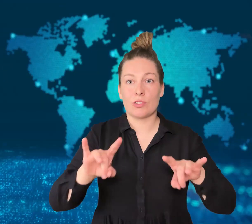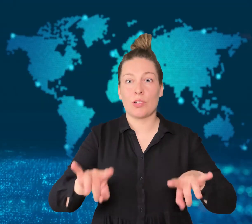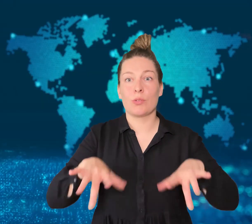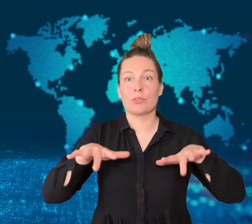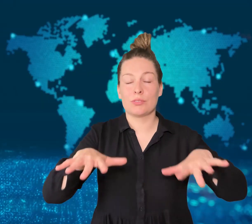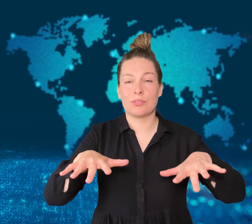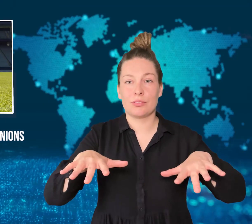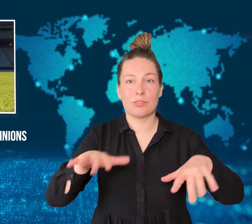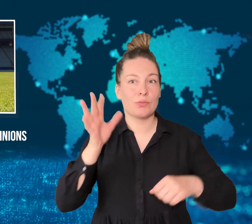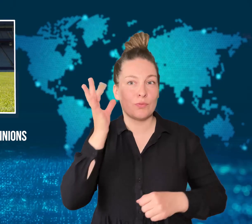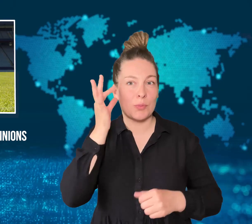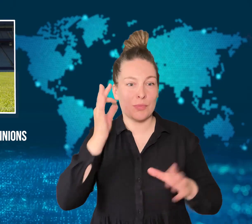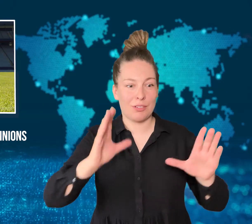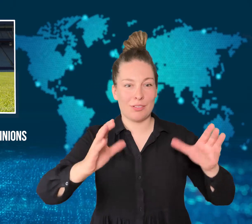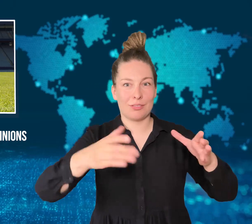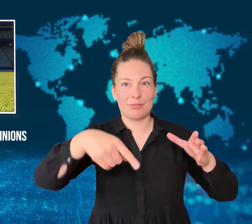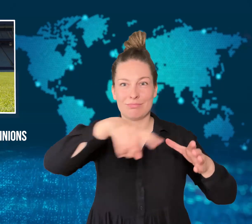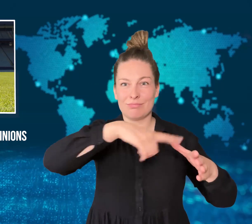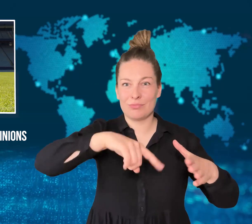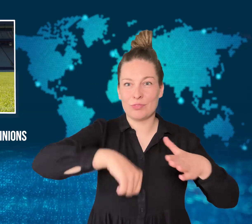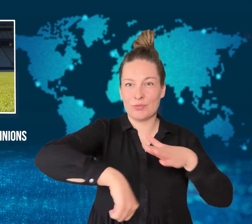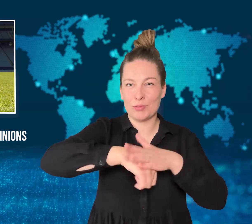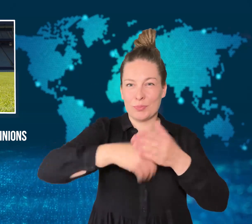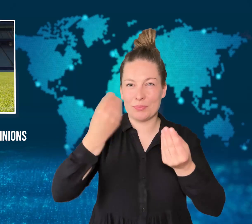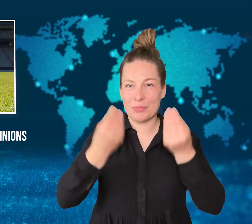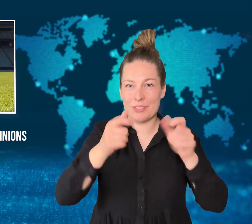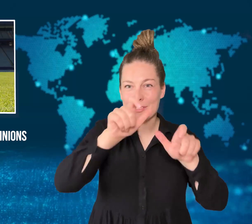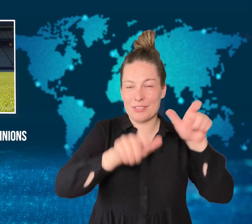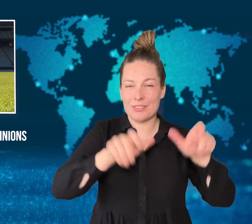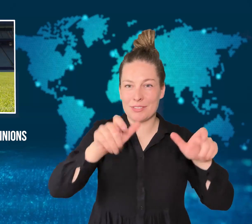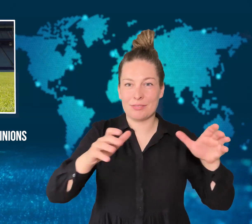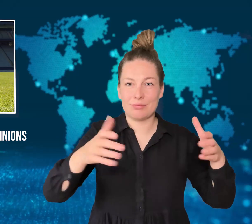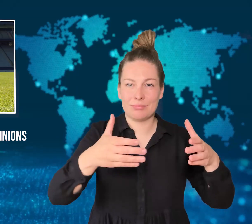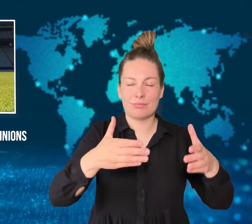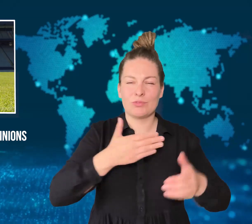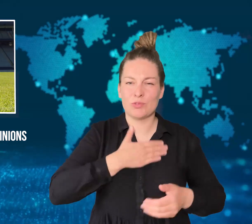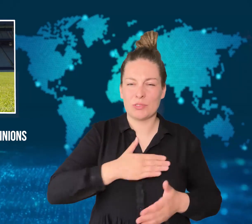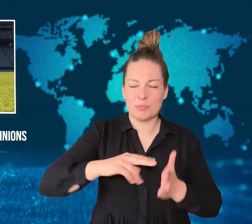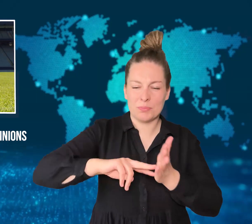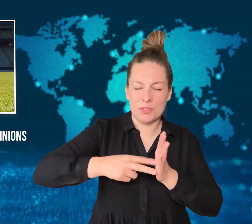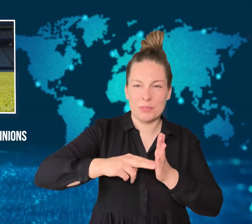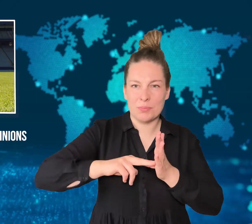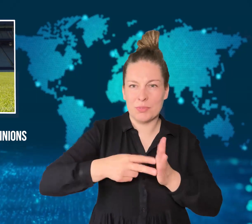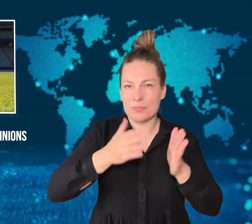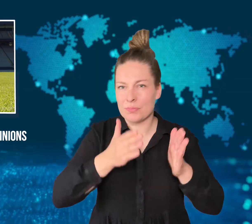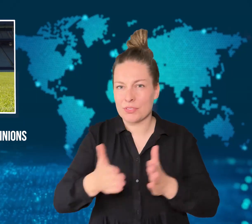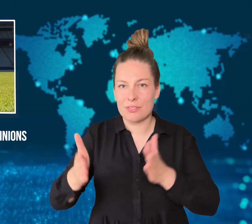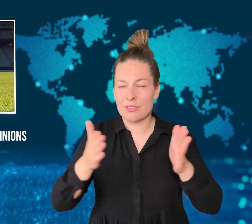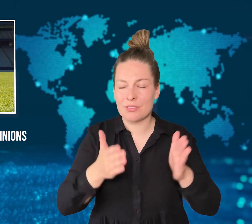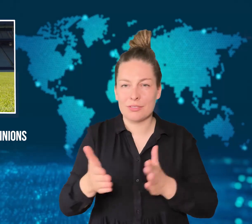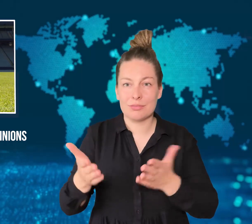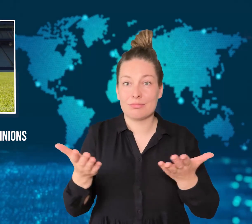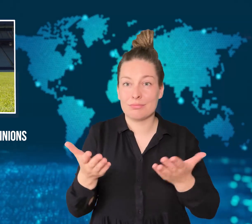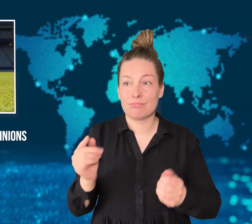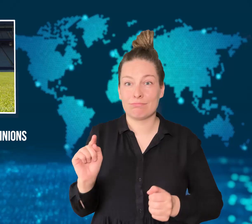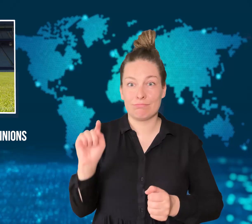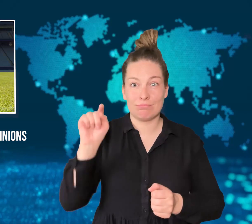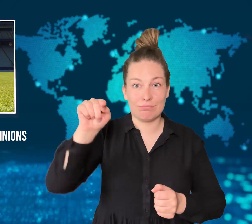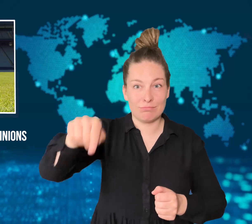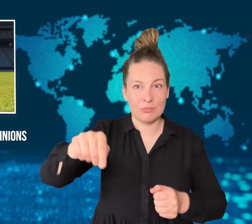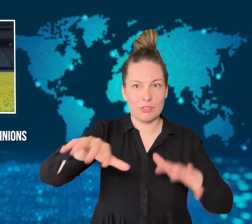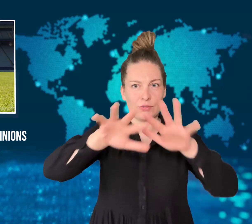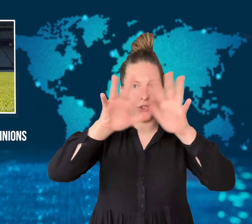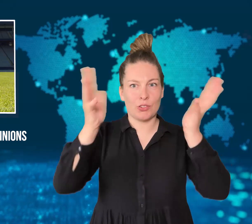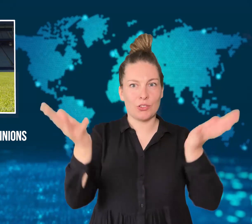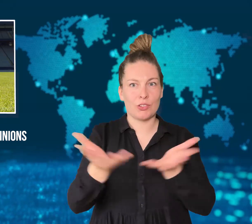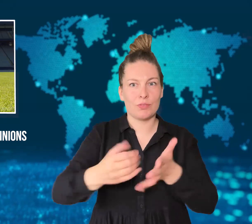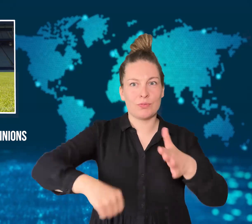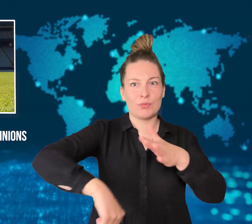[MONIKA]: Australia's women's football team plans to wear a rainbow symbol